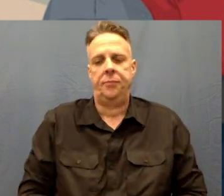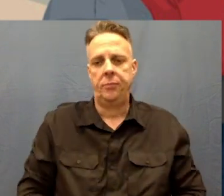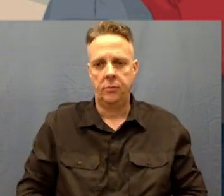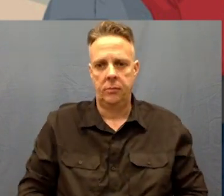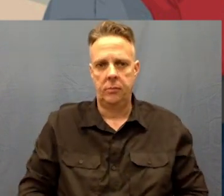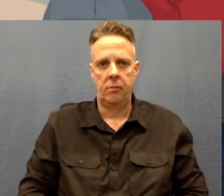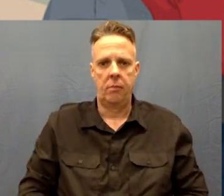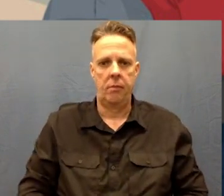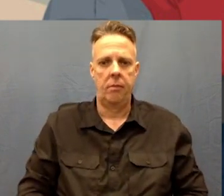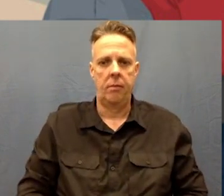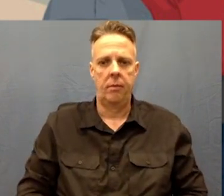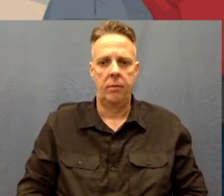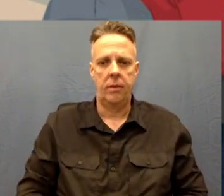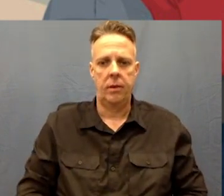[SPEAKING SPANISH]